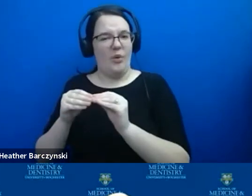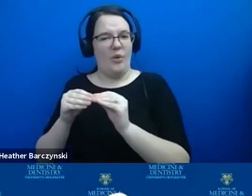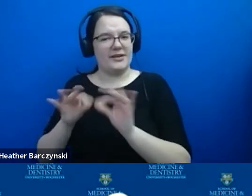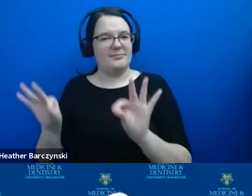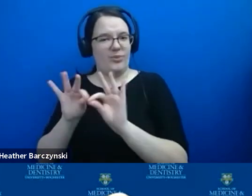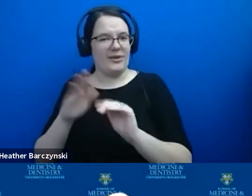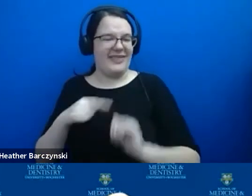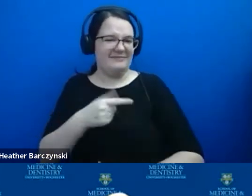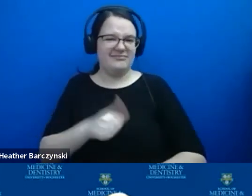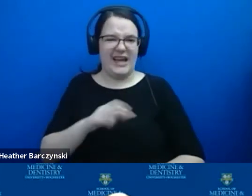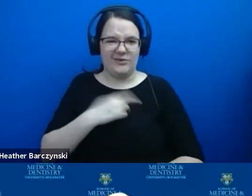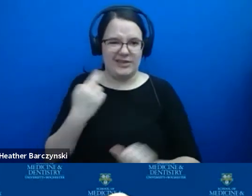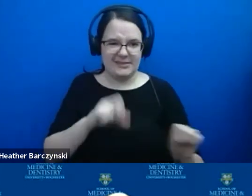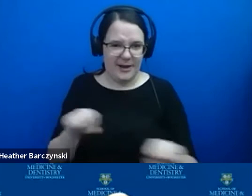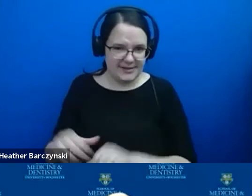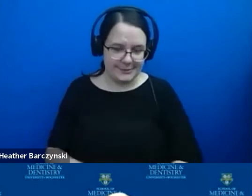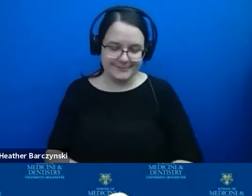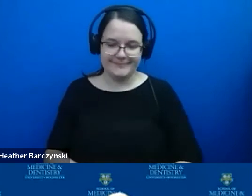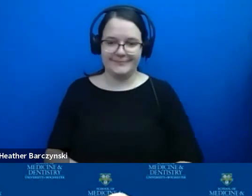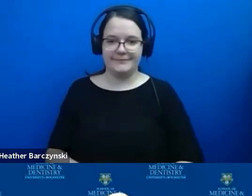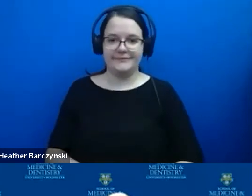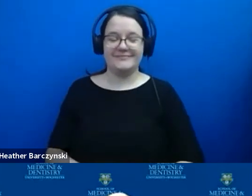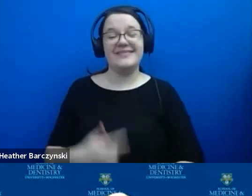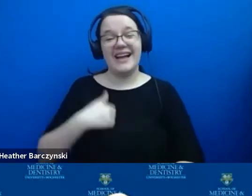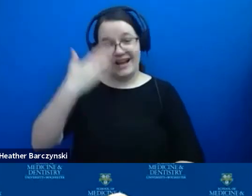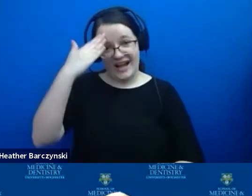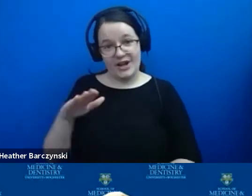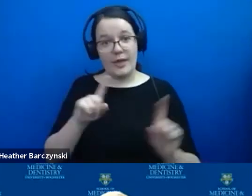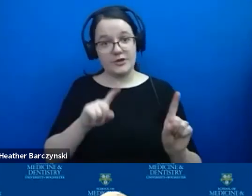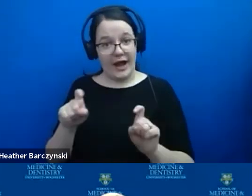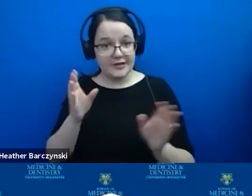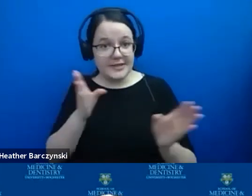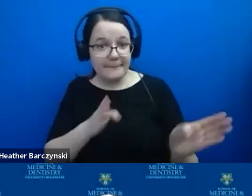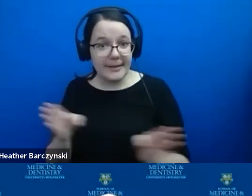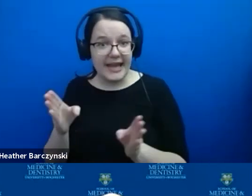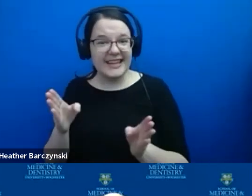and i know trials are being planned i don't know when they're going to start